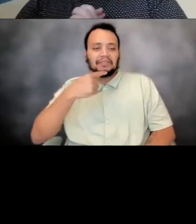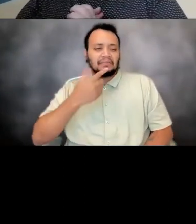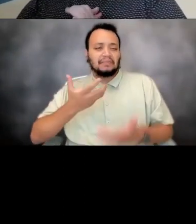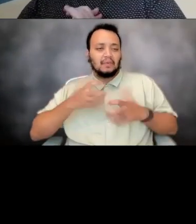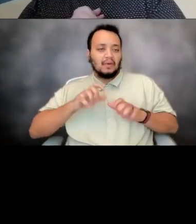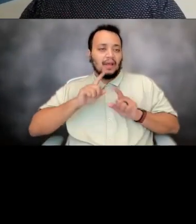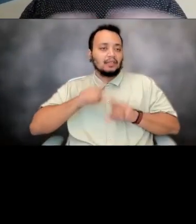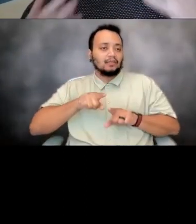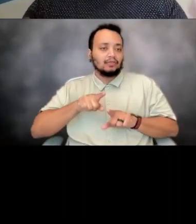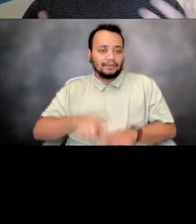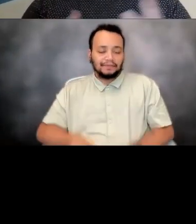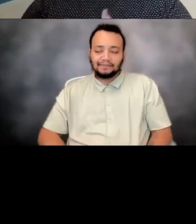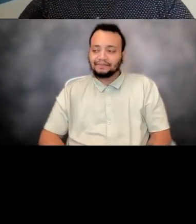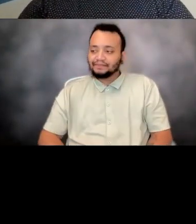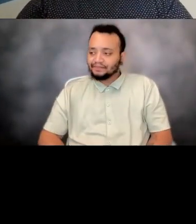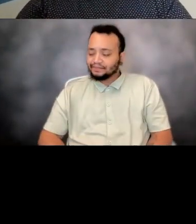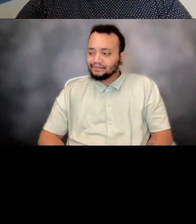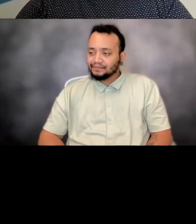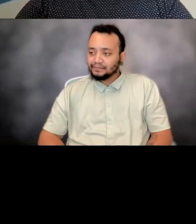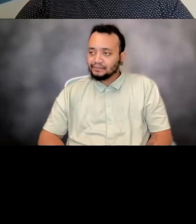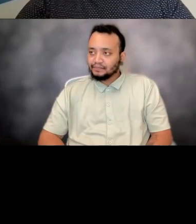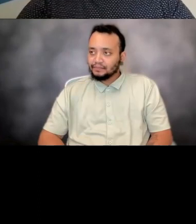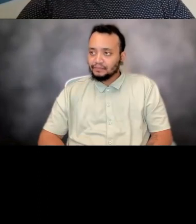And again, we did specifically have